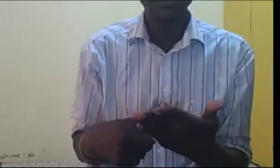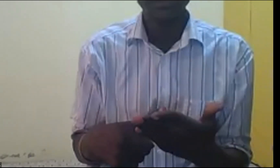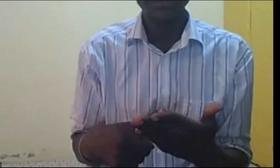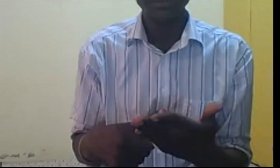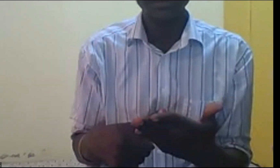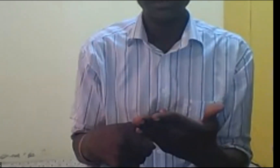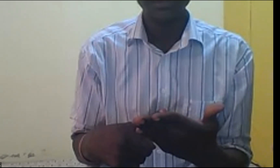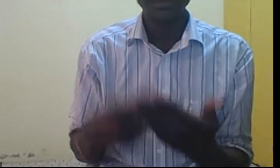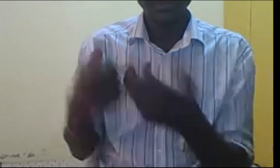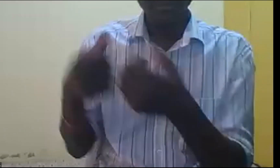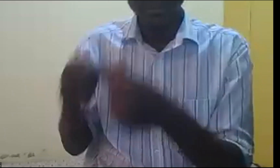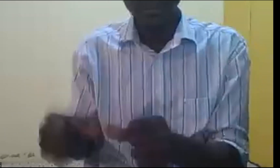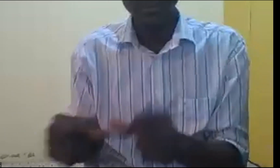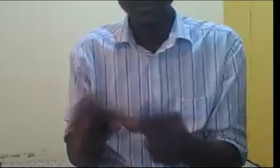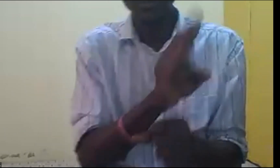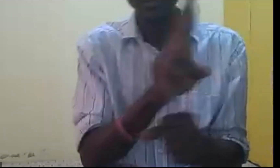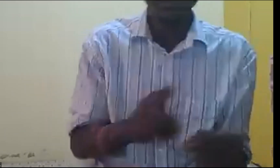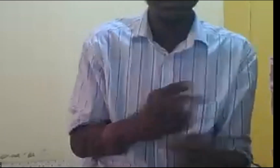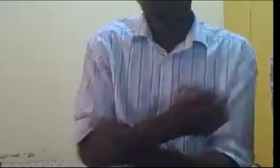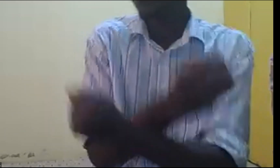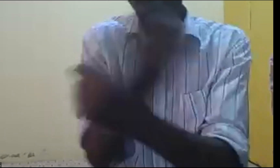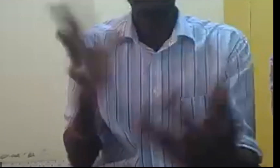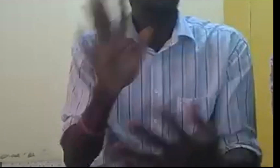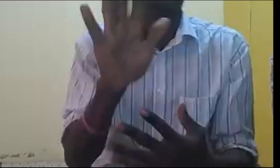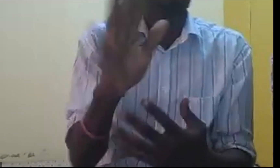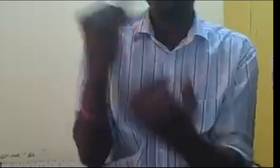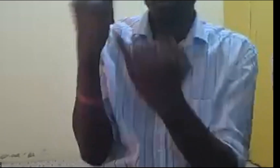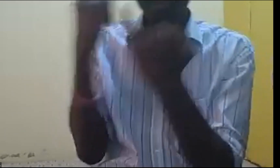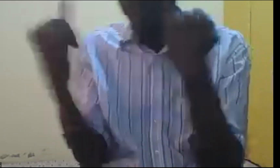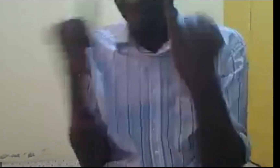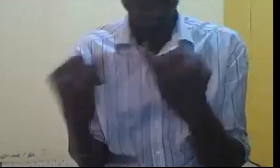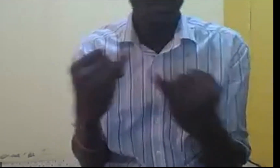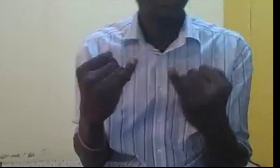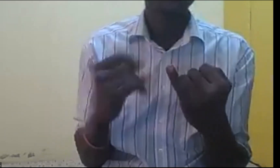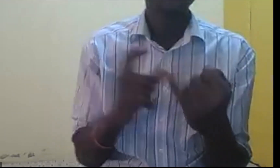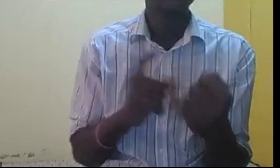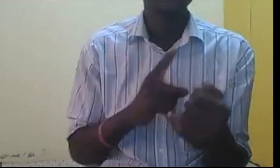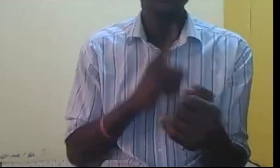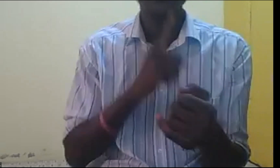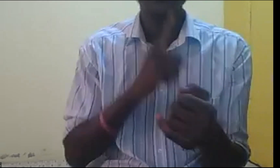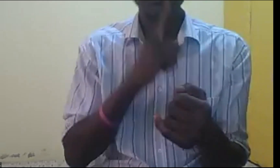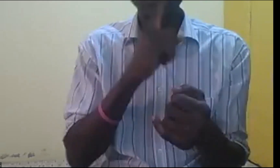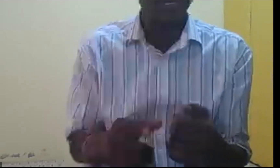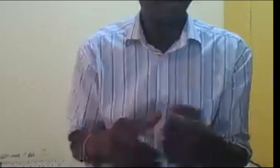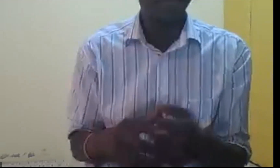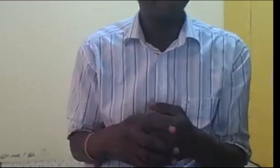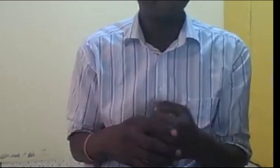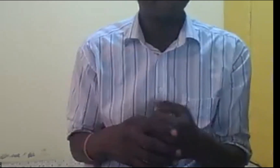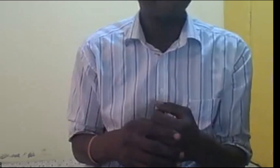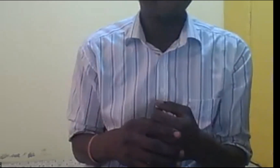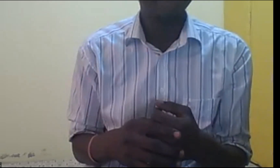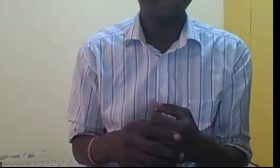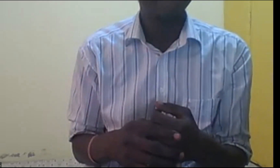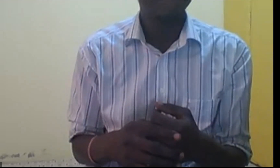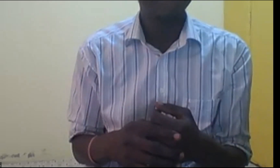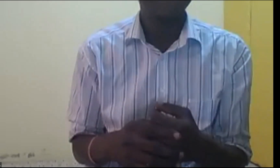We definitely need to hear from you.